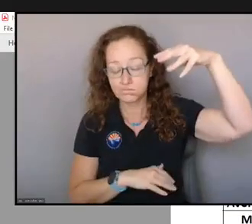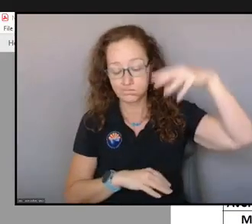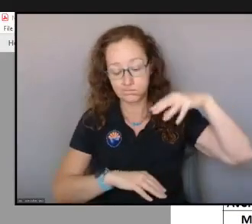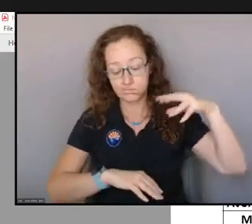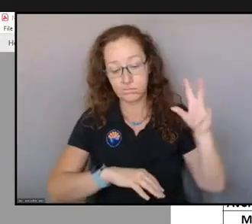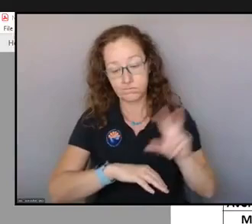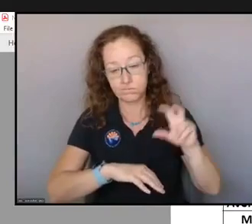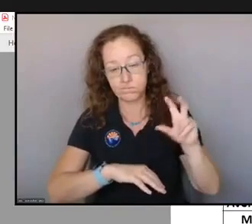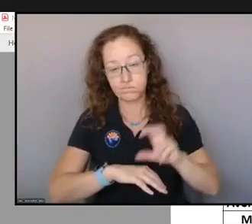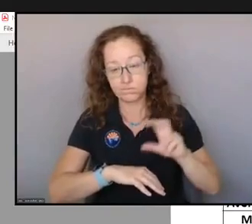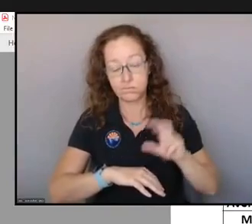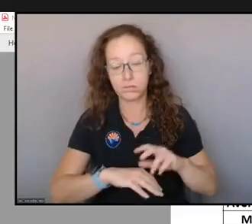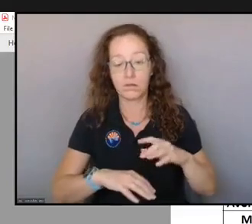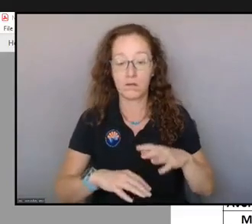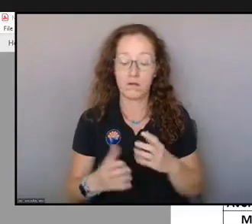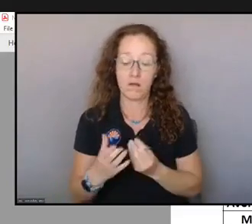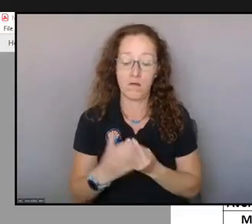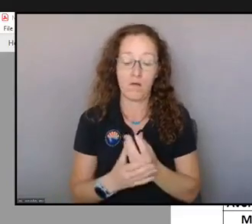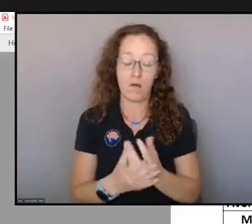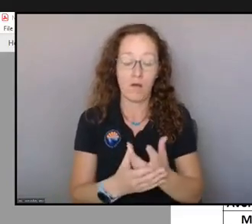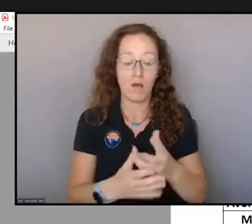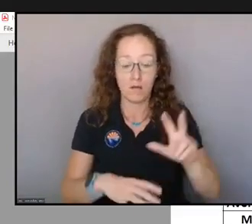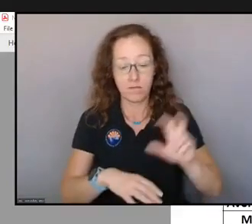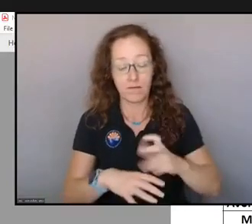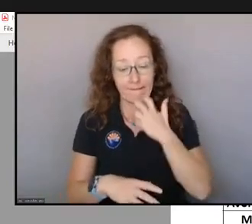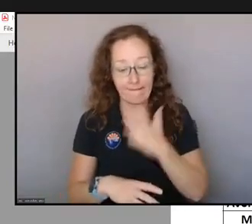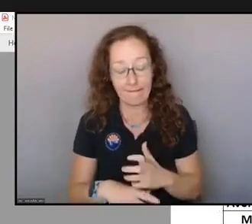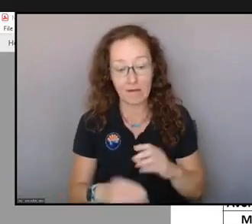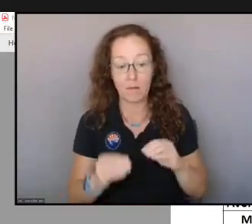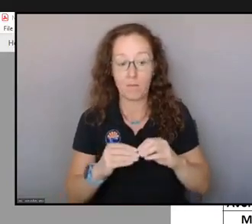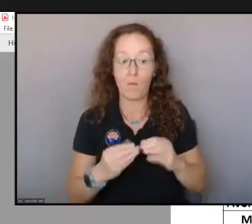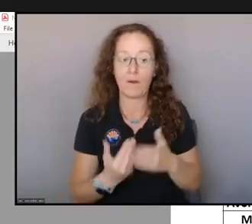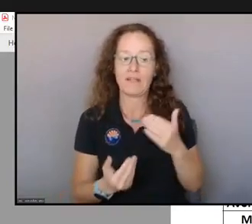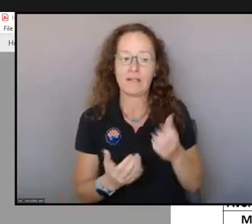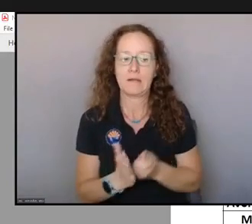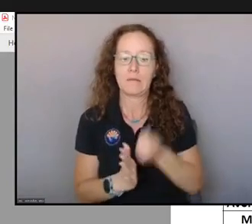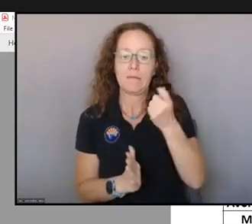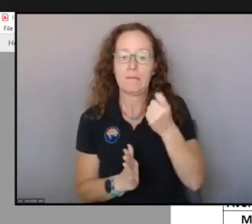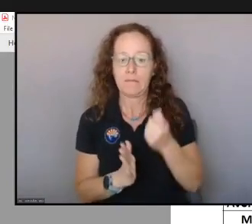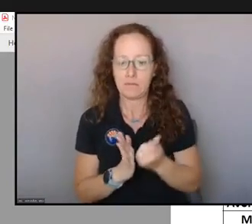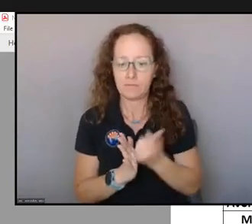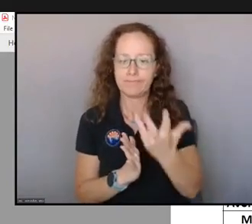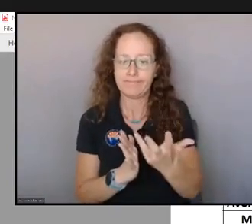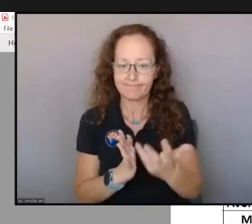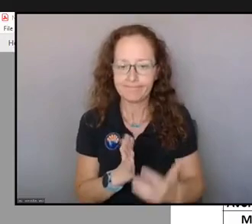PRE-HEAT THE FUELS, MAKING THEM EVEN MORE VOLATILE. THE TEMPERATURE WILL BE HIGH ENOUGH THAT IT WILL HELP